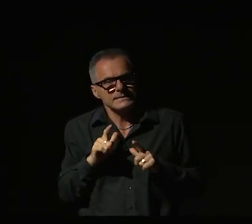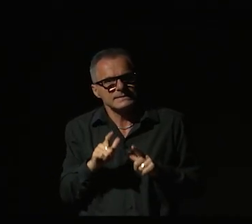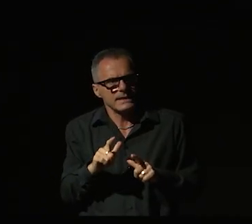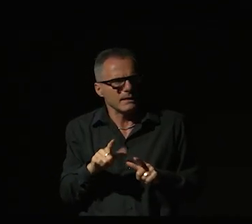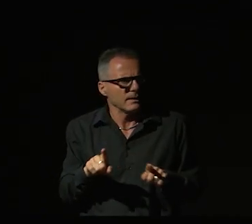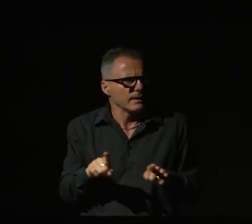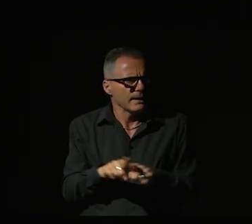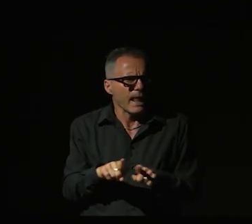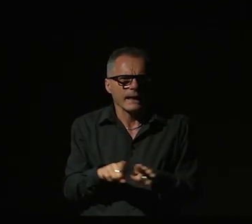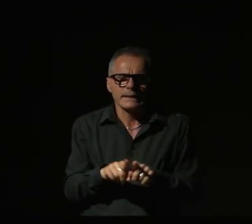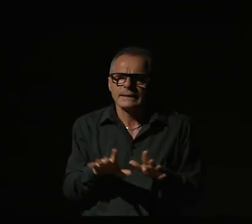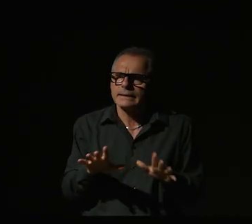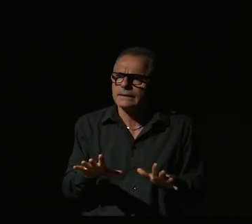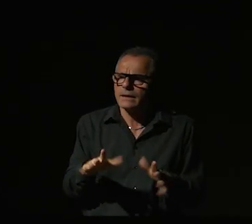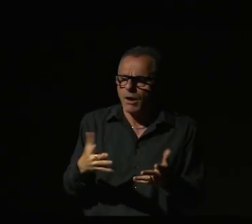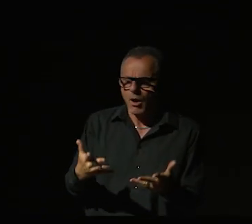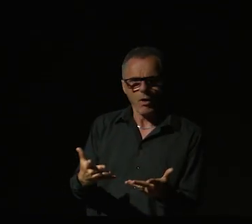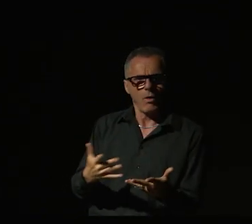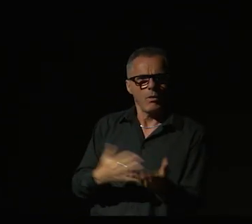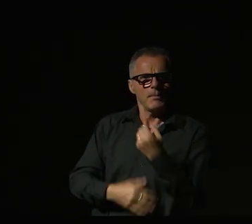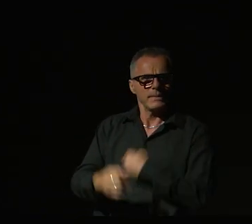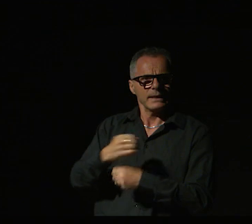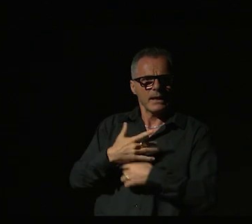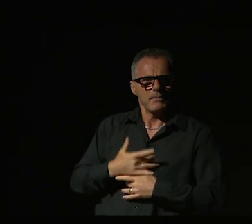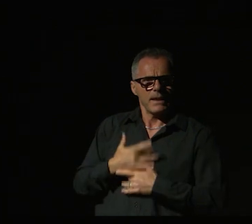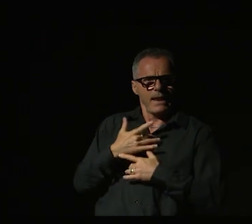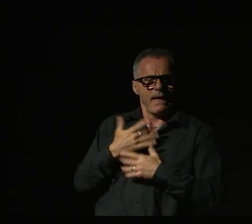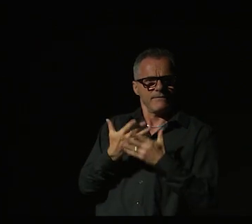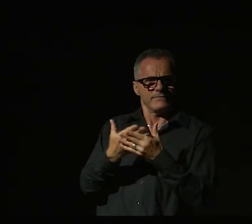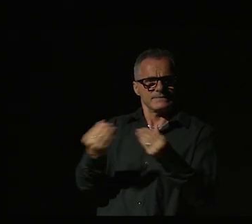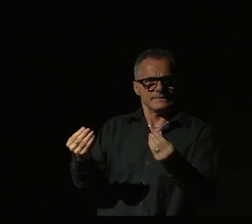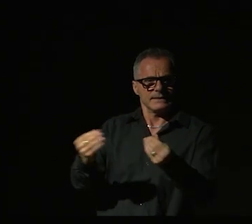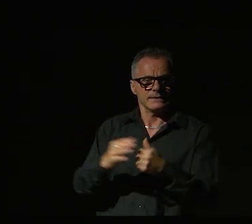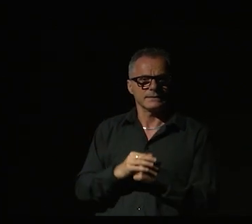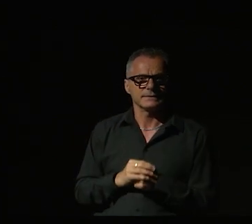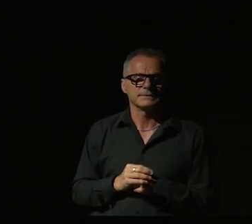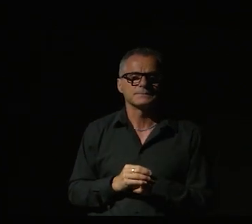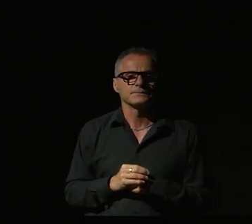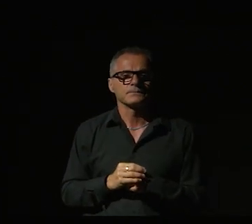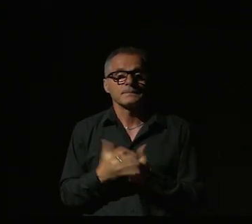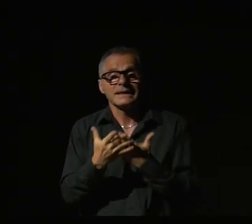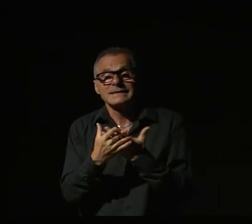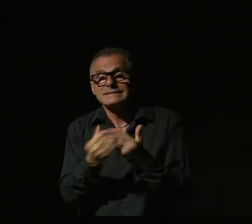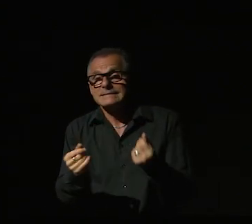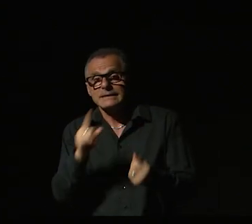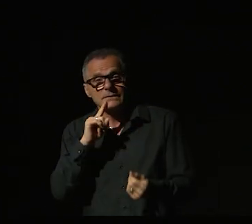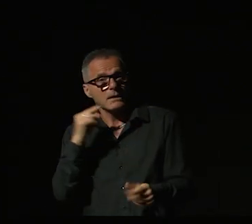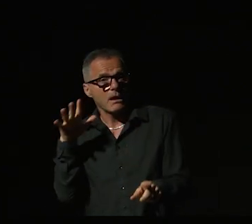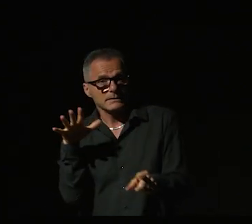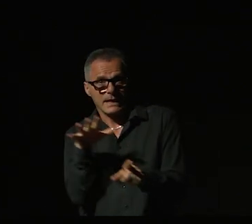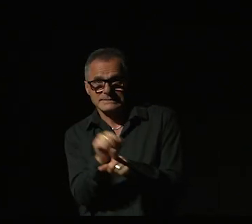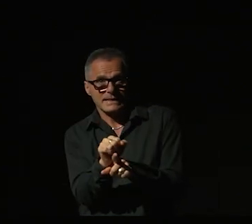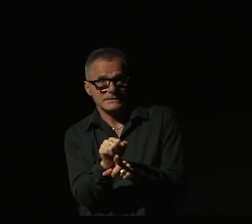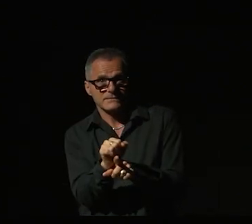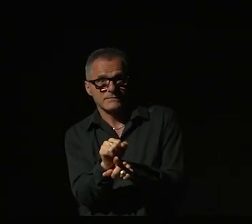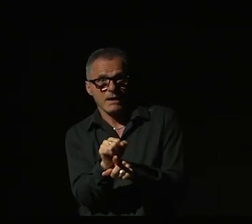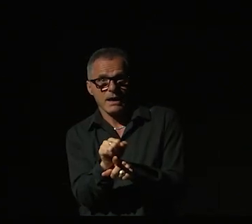makes us bring these scenes to life. And the scene can't really be identified conclusively or hasn't been identified conclusively,